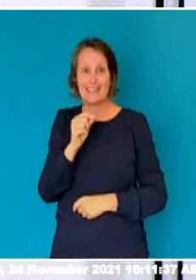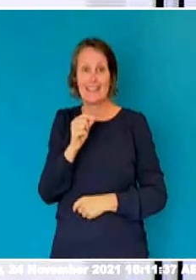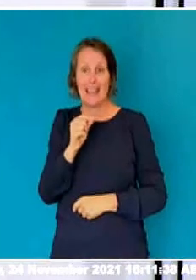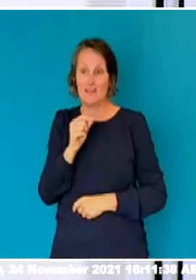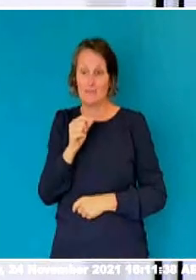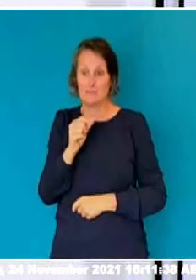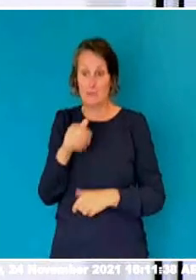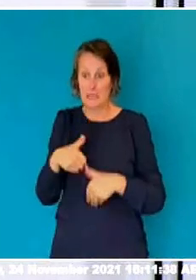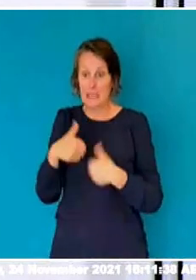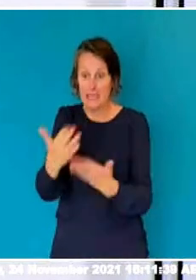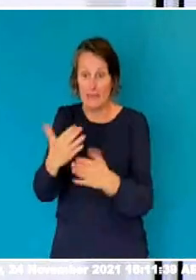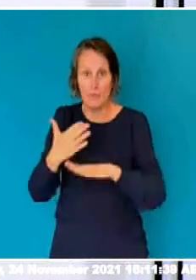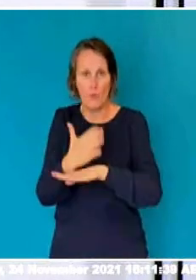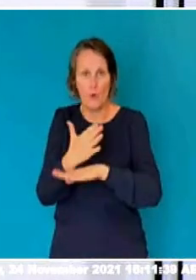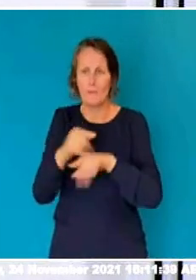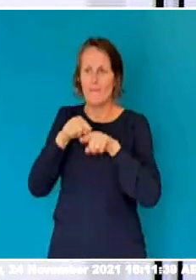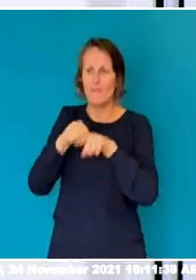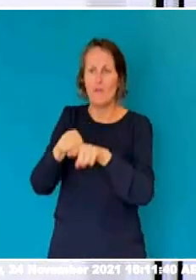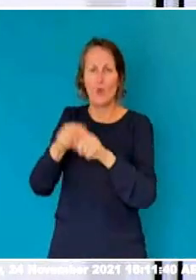Yes.